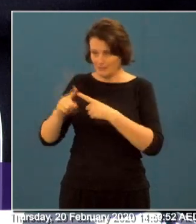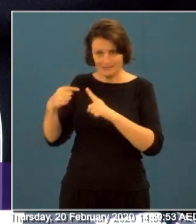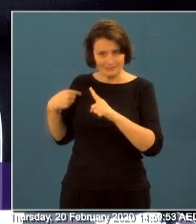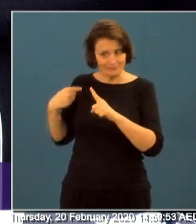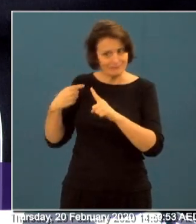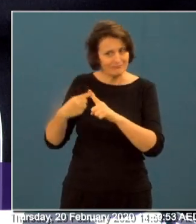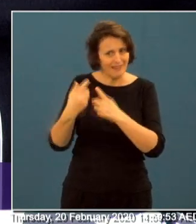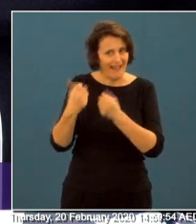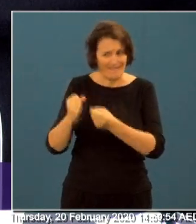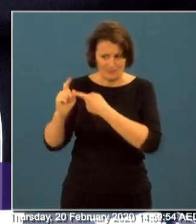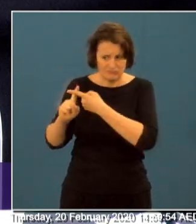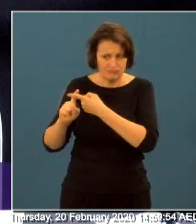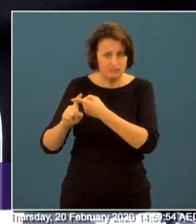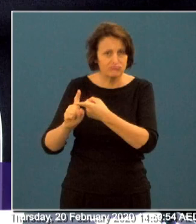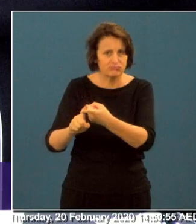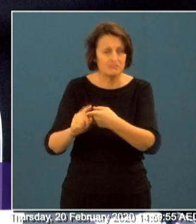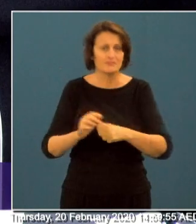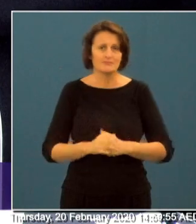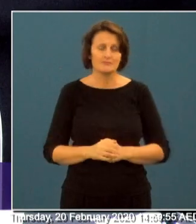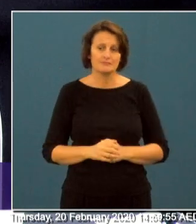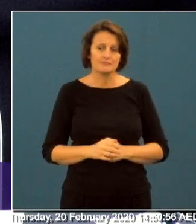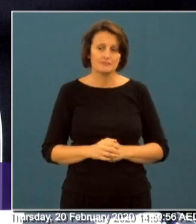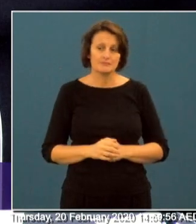There are some glimmers of change.